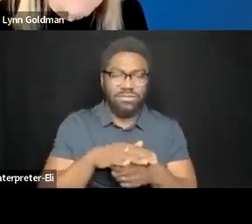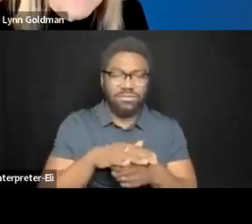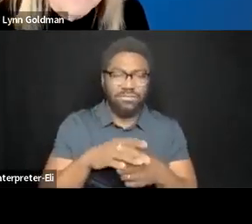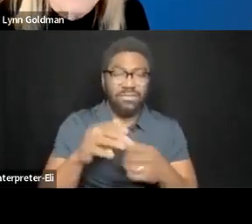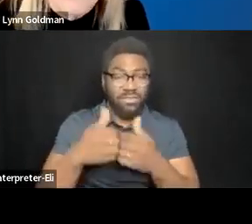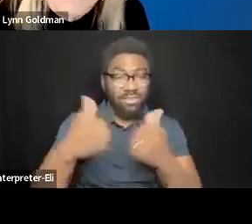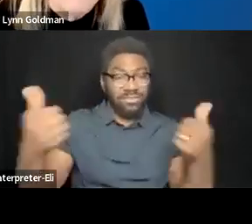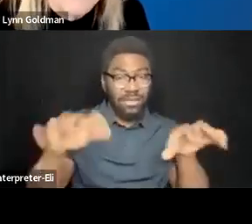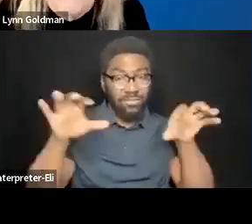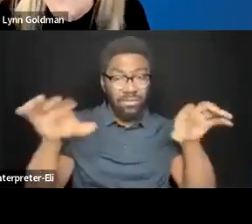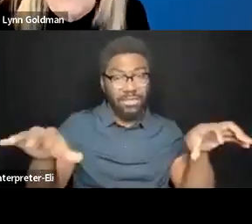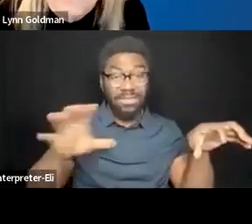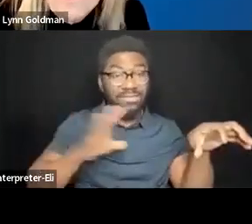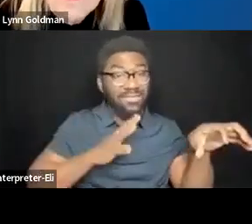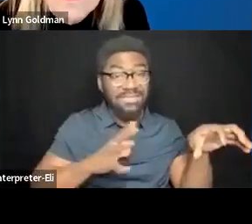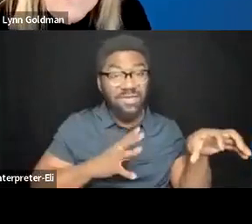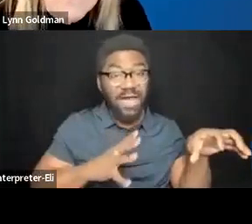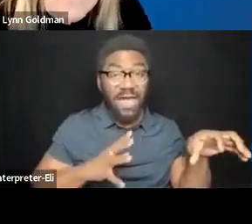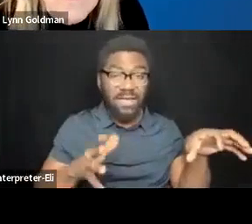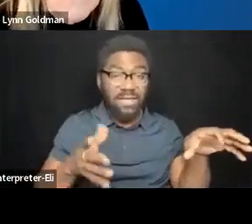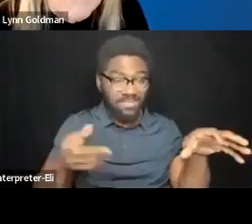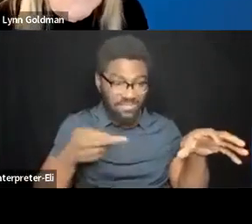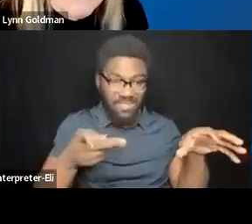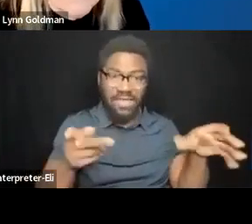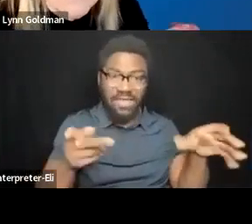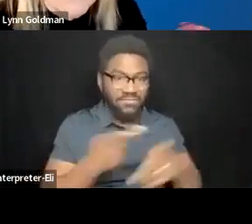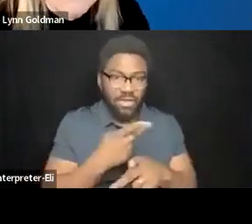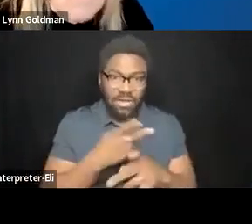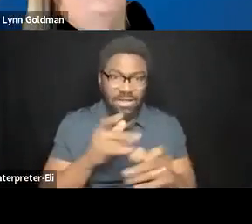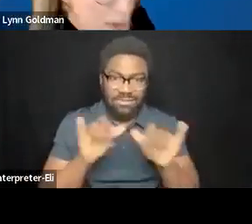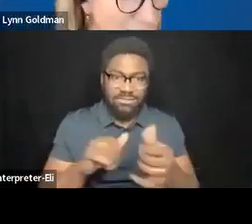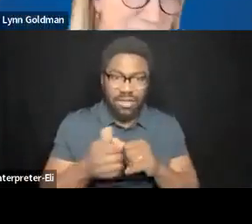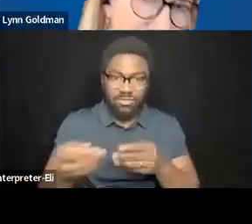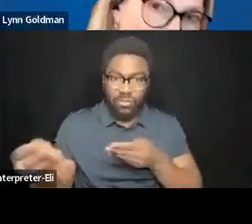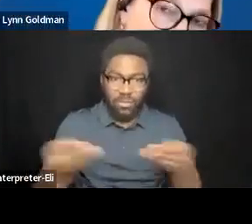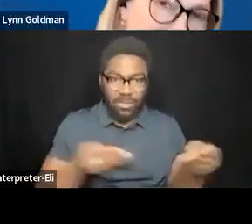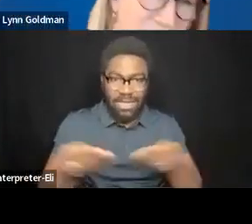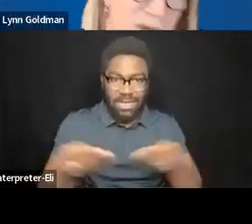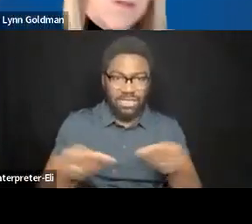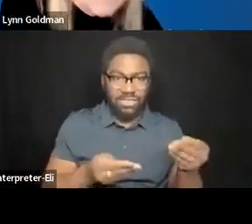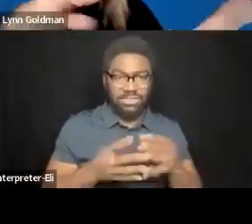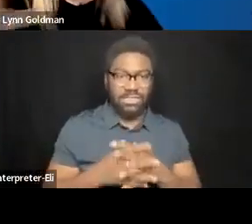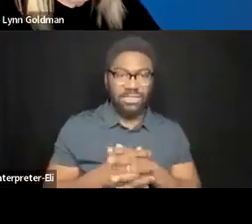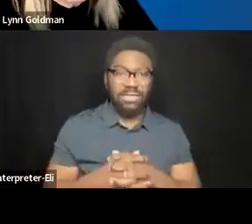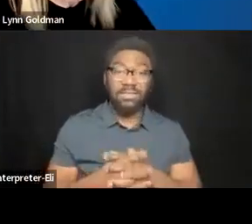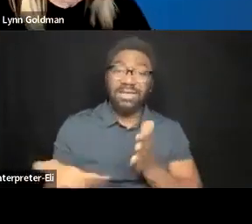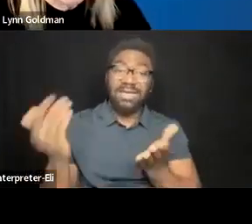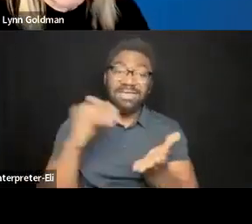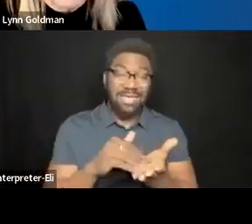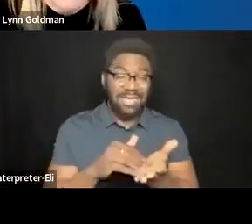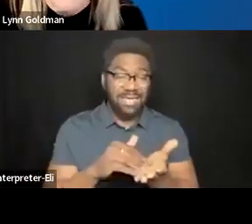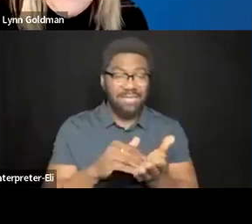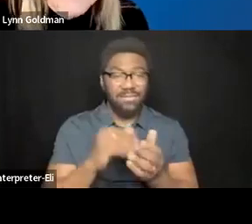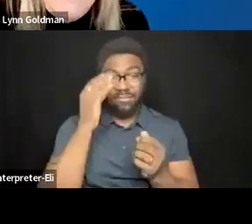They need to be able to manage around that, too. And, you know, there's just, realistically, there's only a certain amount of consolidation and, frankly,